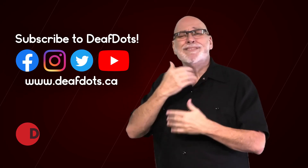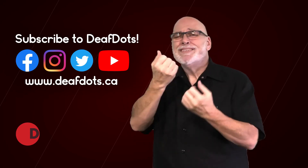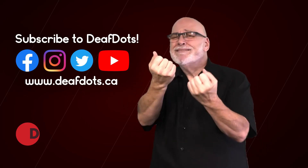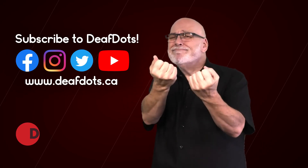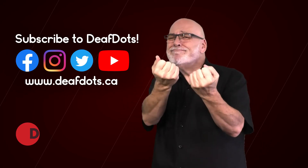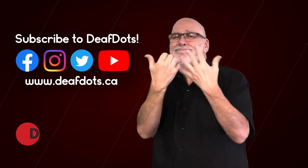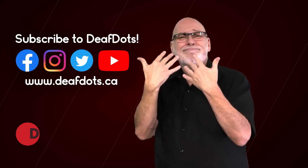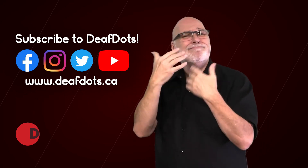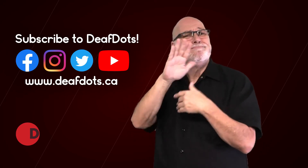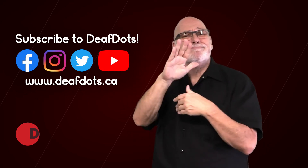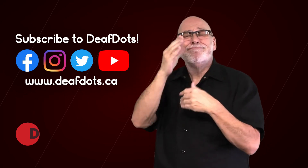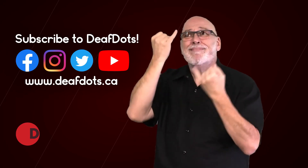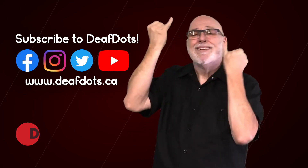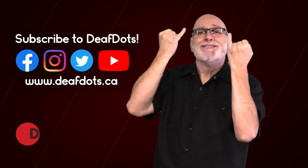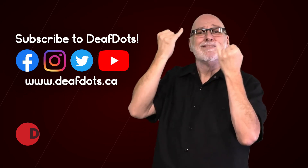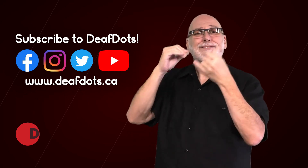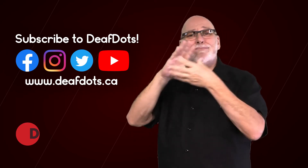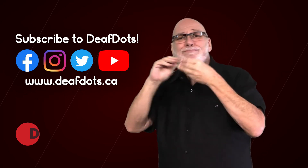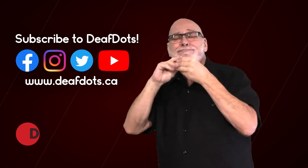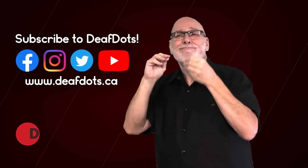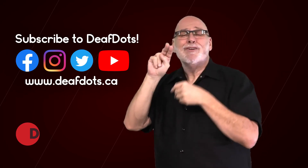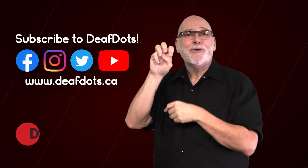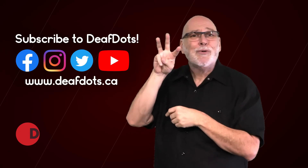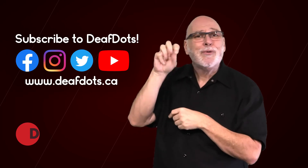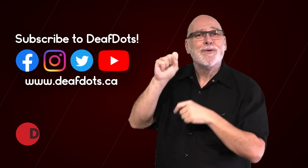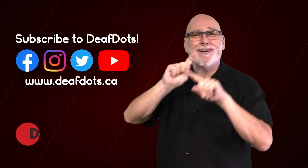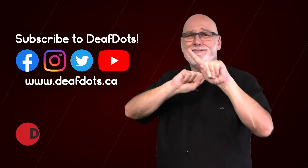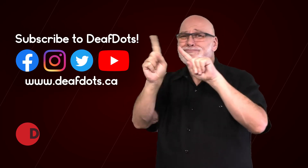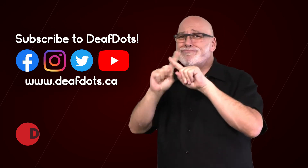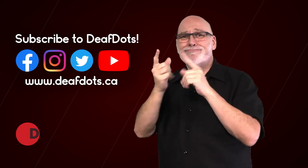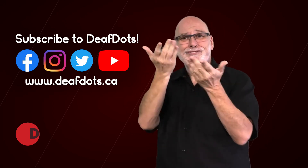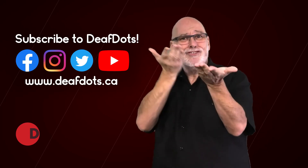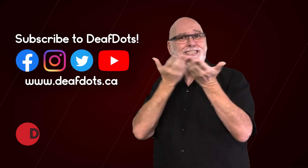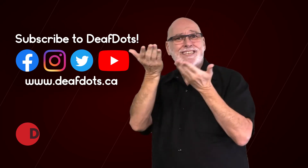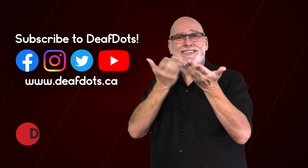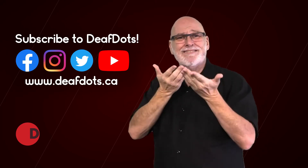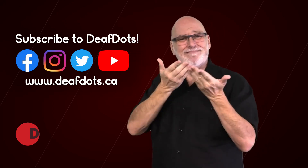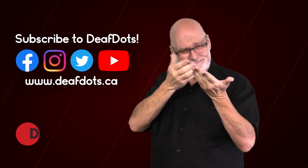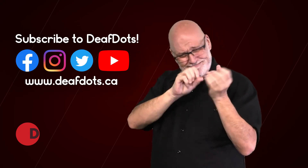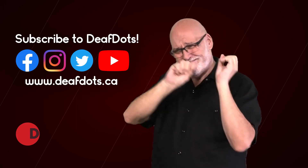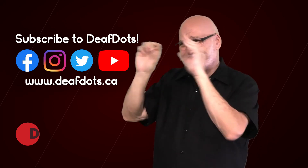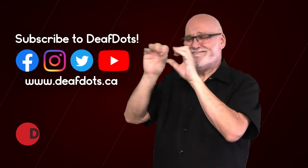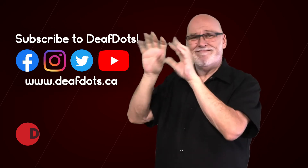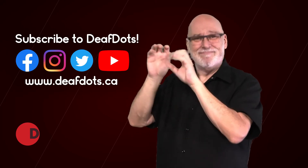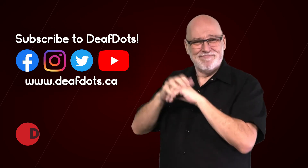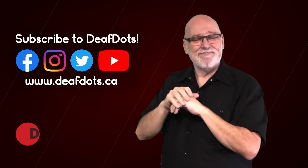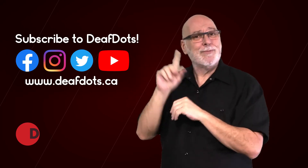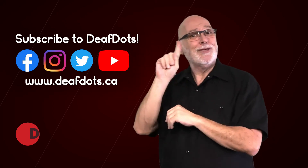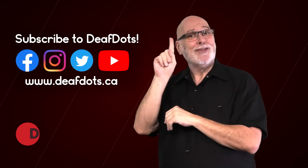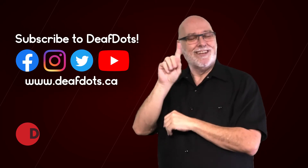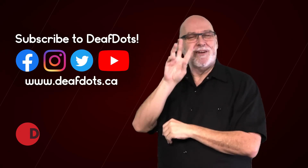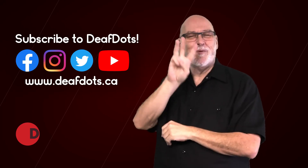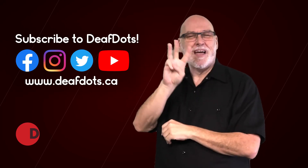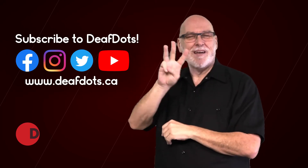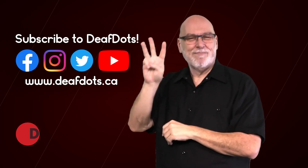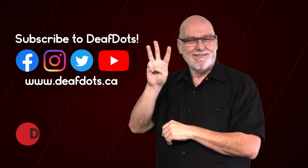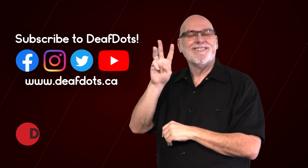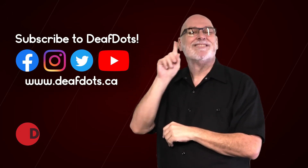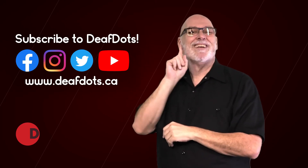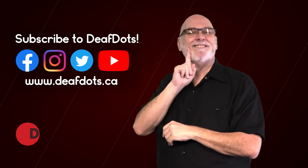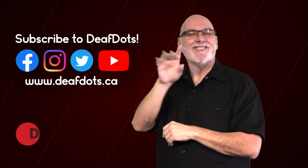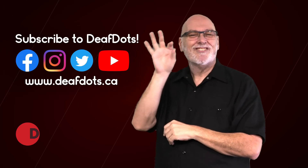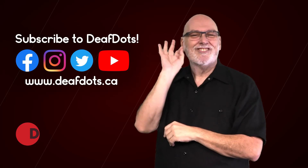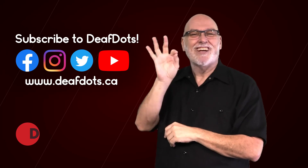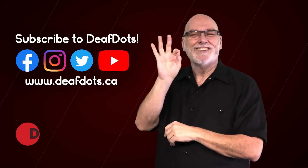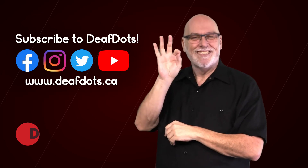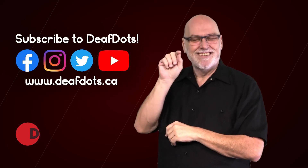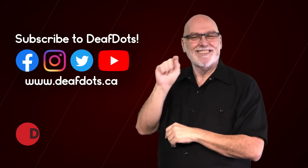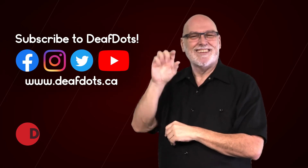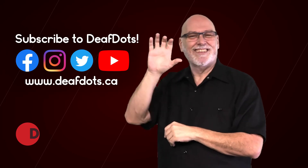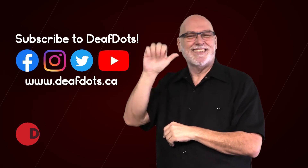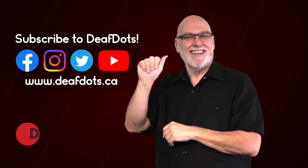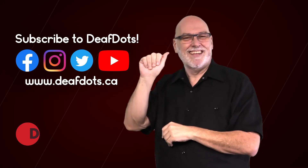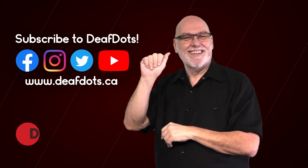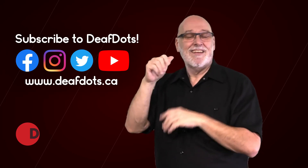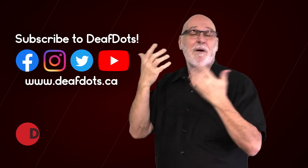Please send your news suggestions through our website www.DeafDots.ca